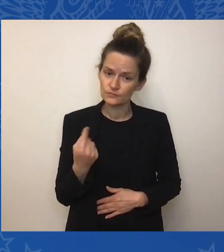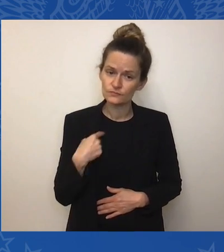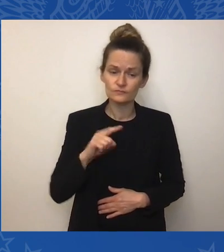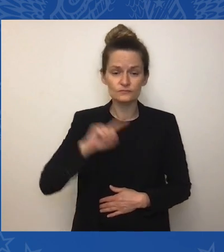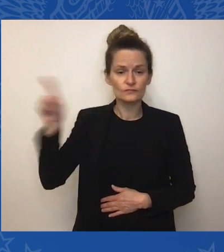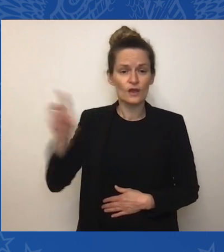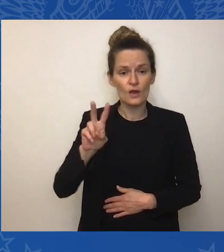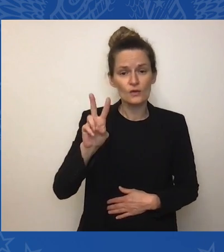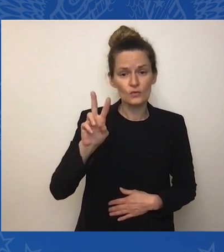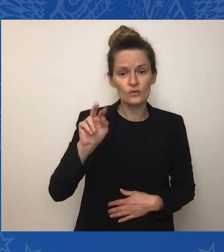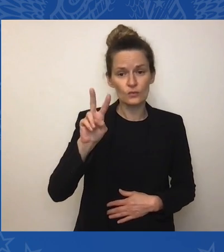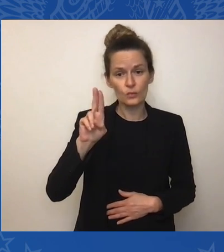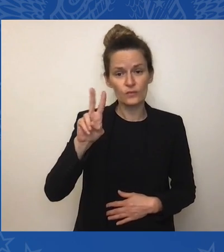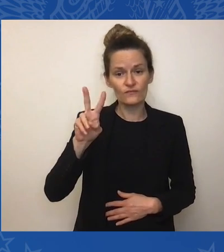to meet with each of those families.